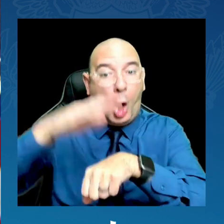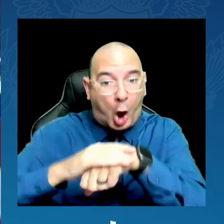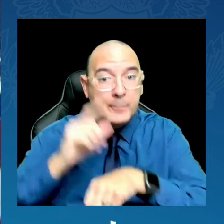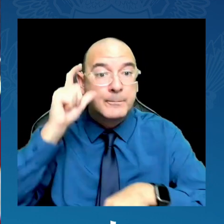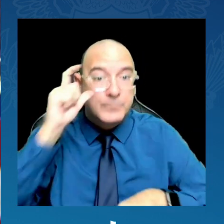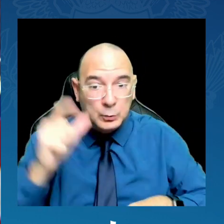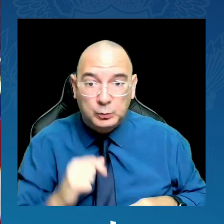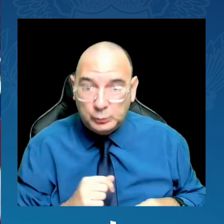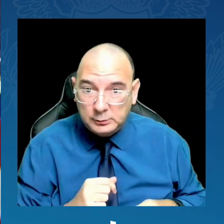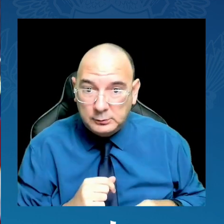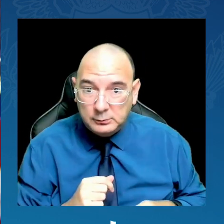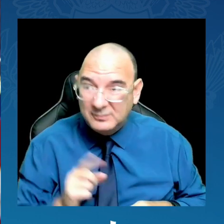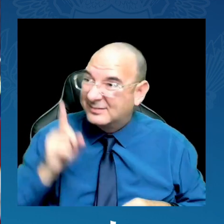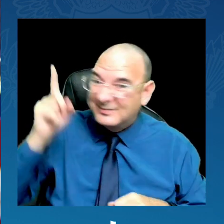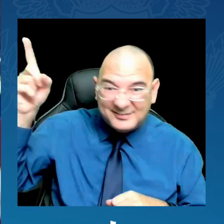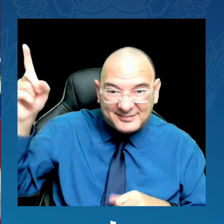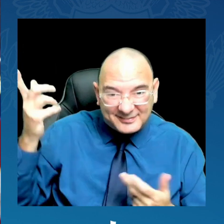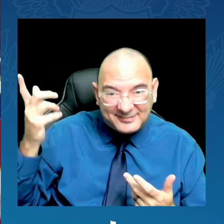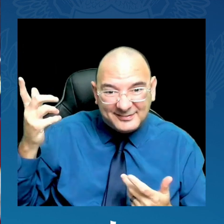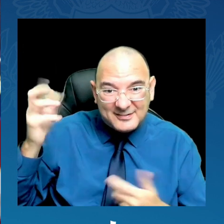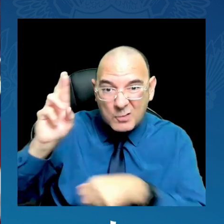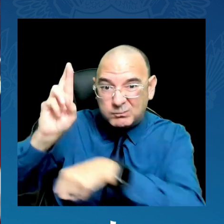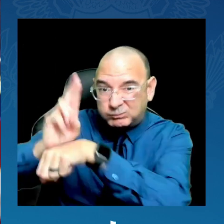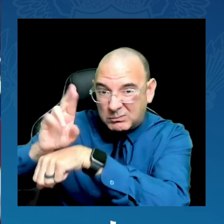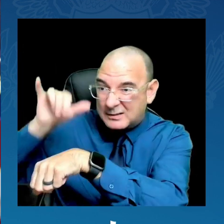The Artemis Program -- -- yes.